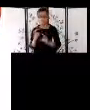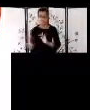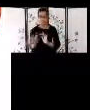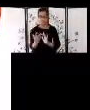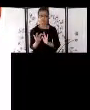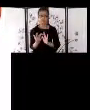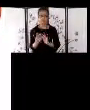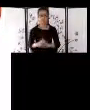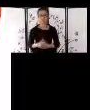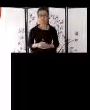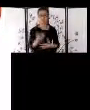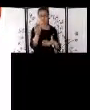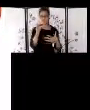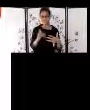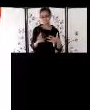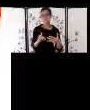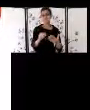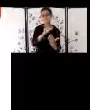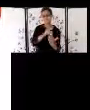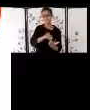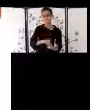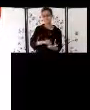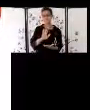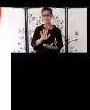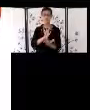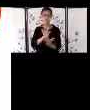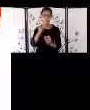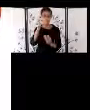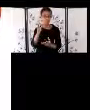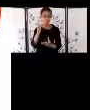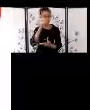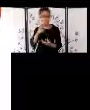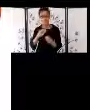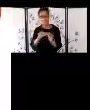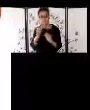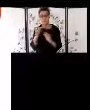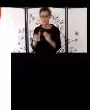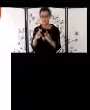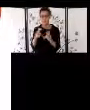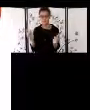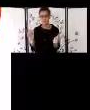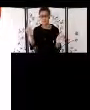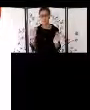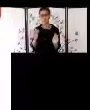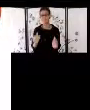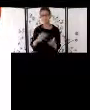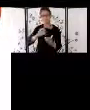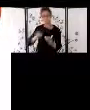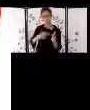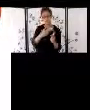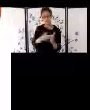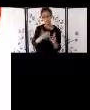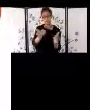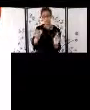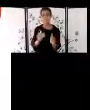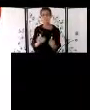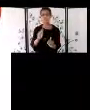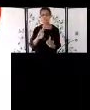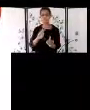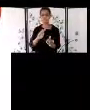information, your project name, a 25-word or less description of your project, the stream